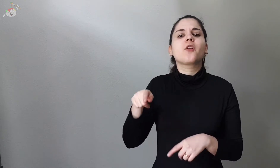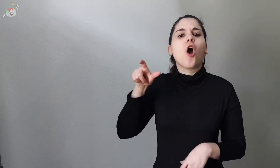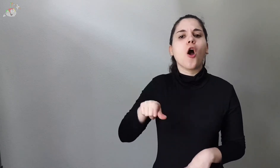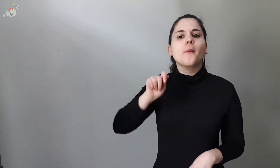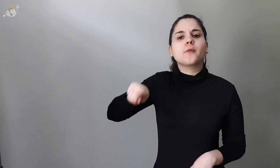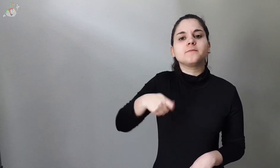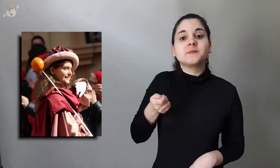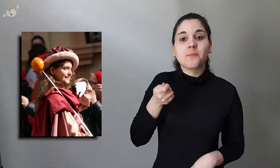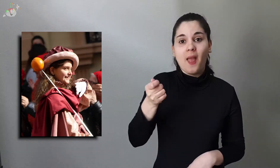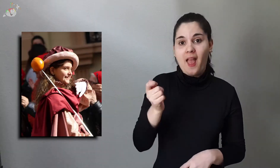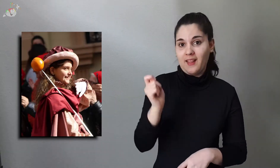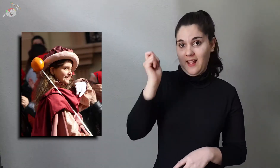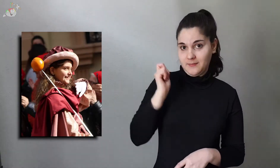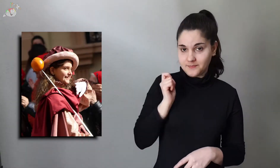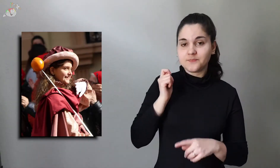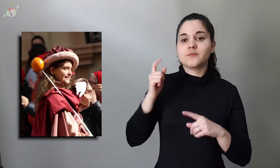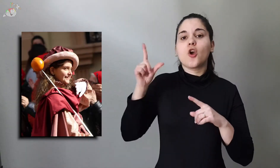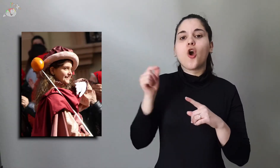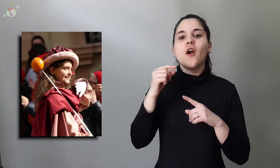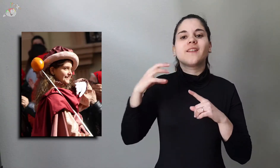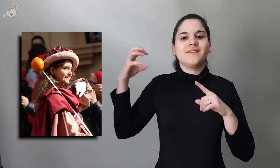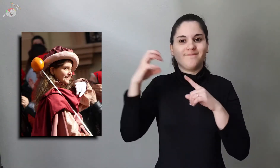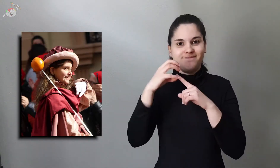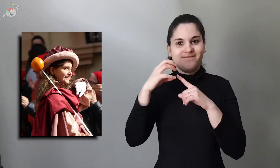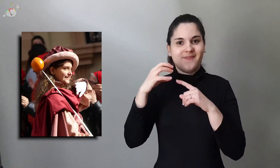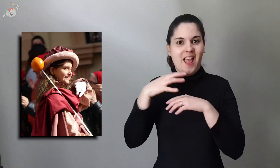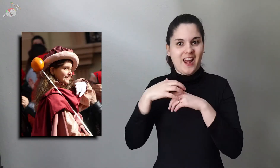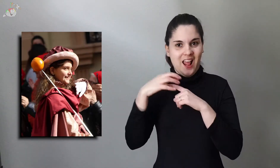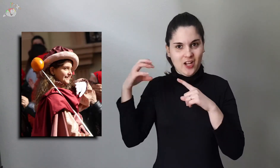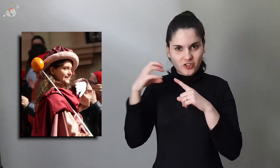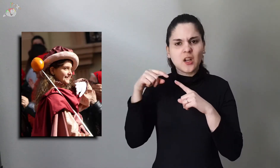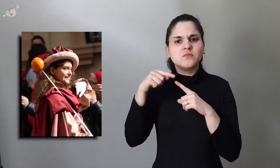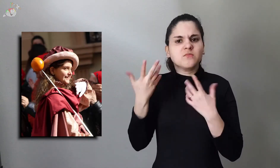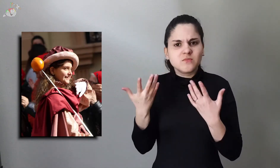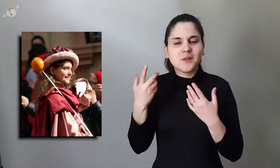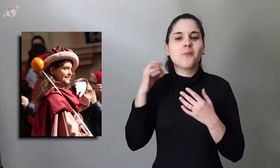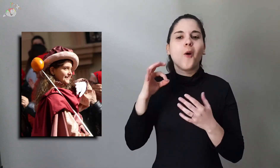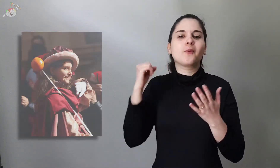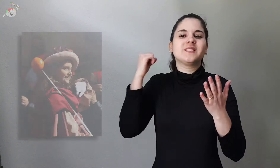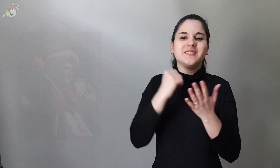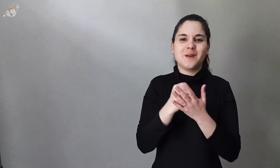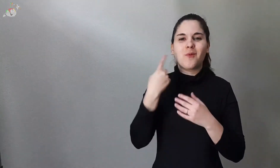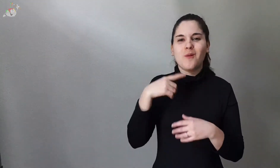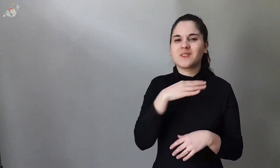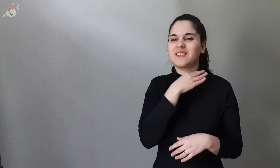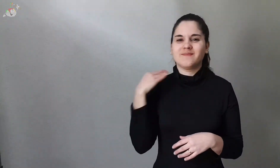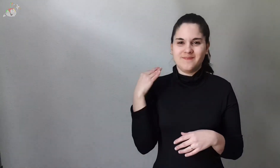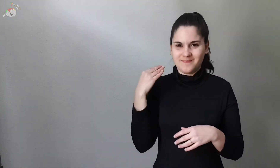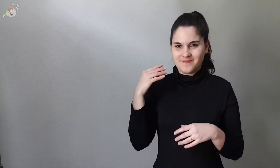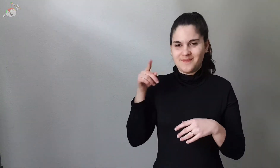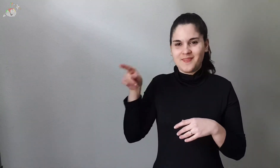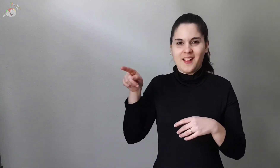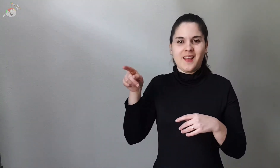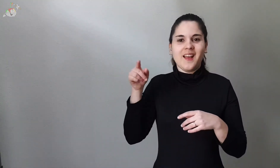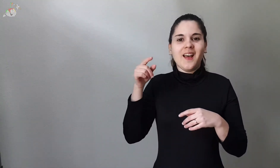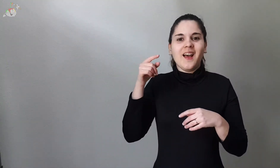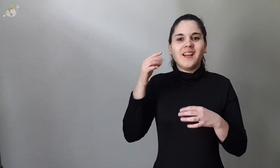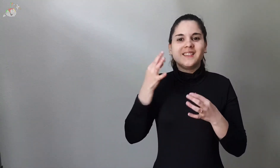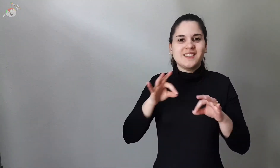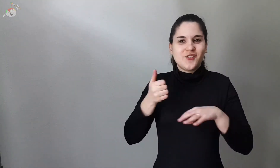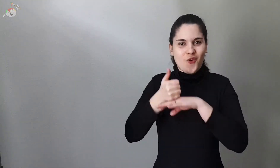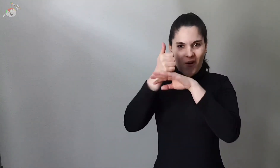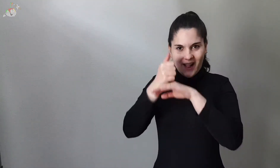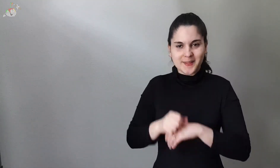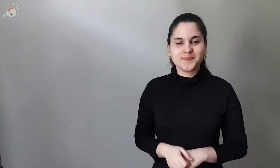They carry a sword on their shoulder that pierces an orange, symbol of the severed head of the tyrant.